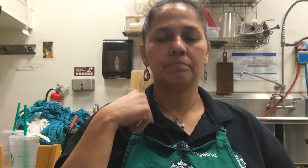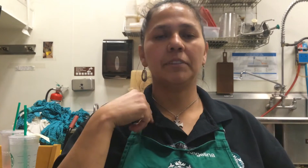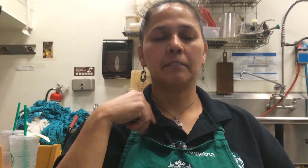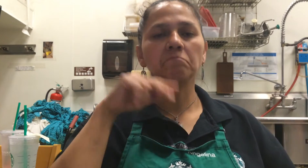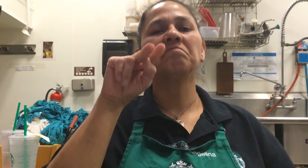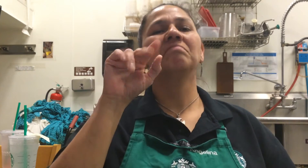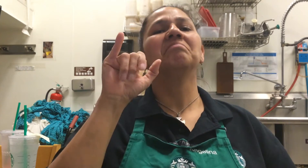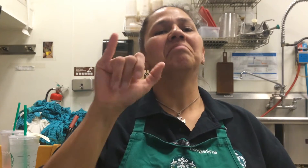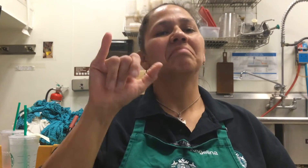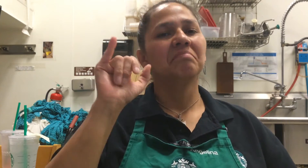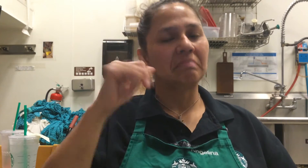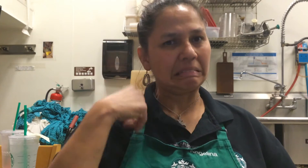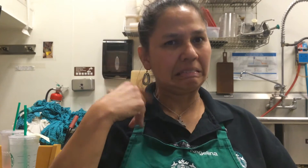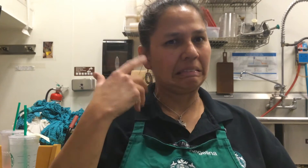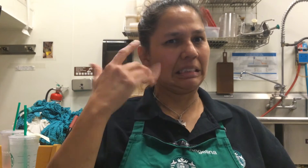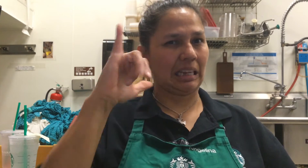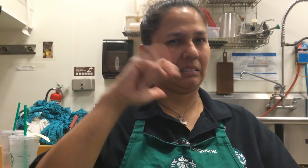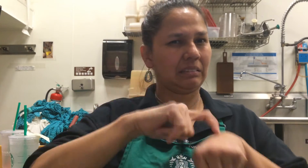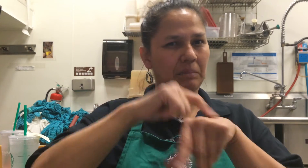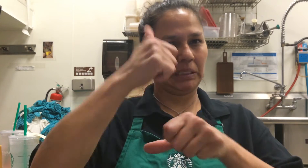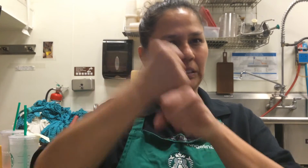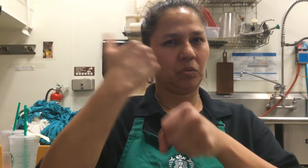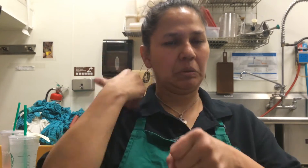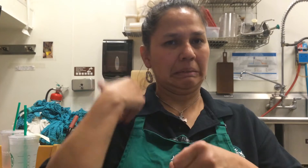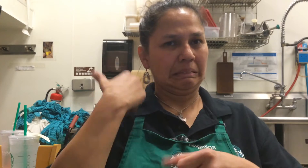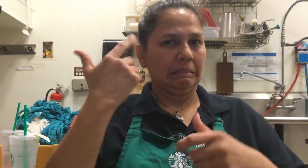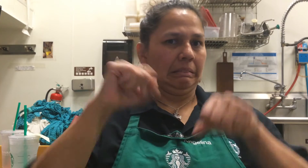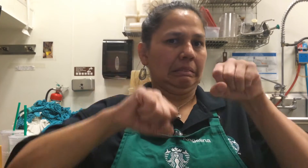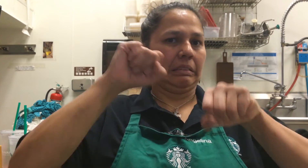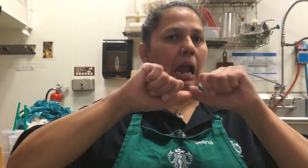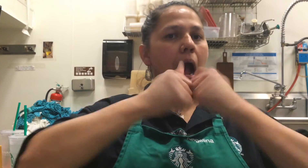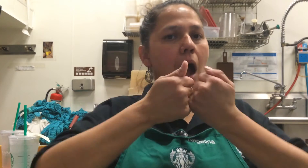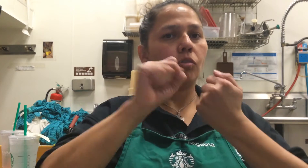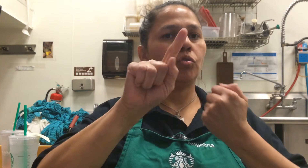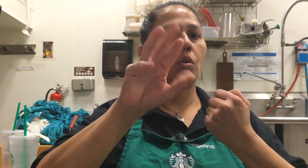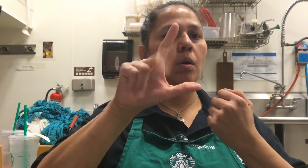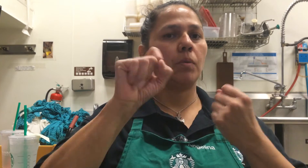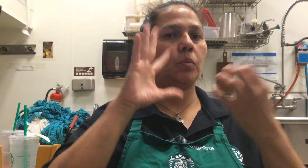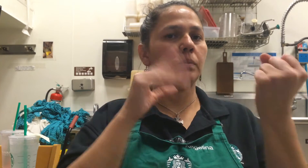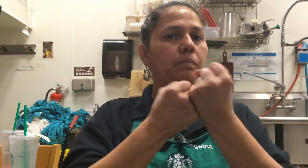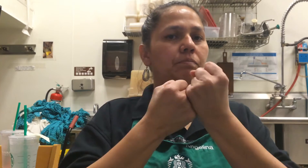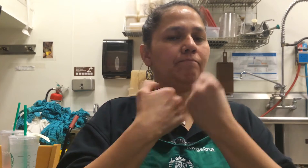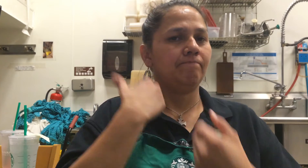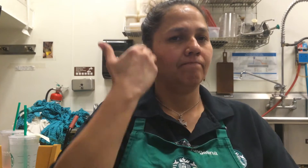At that time, I was not sure about how Starbucks would support that